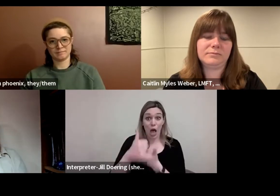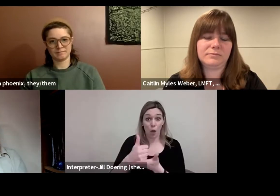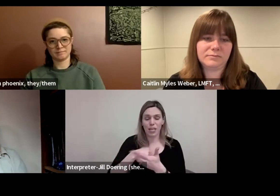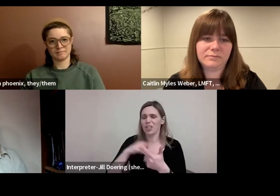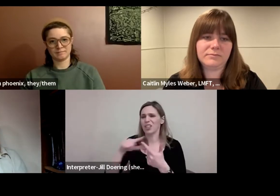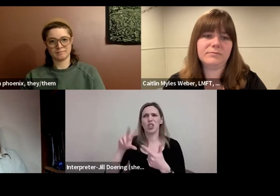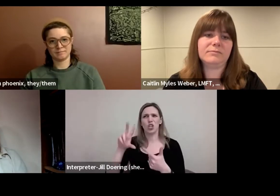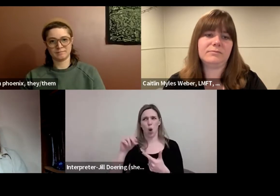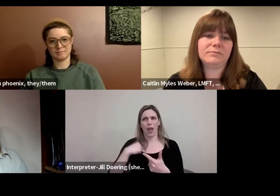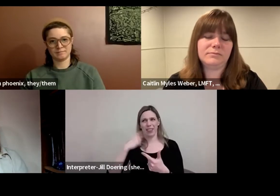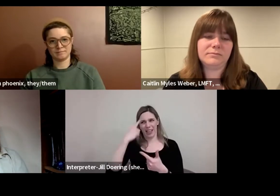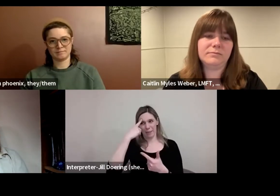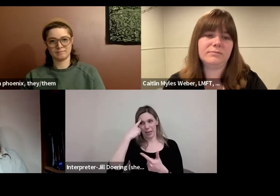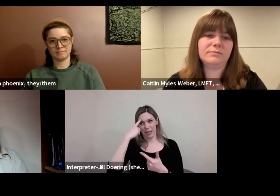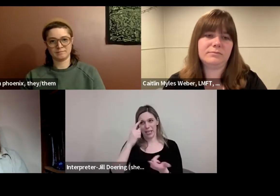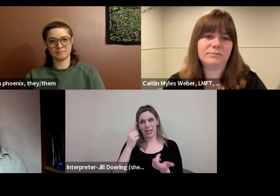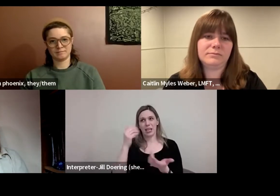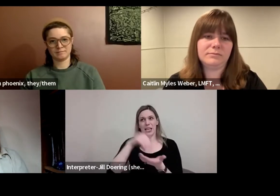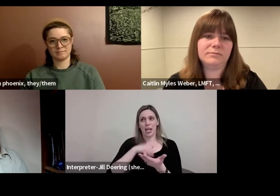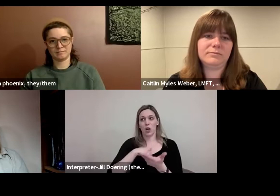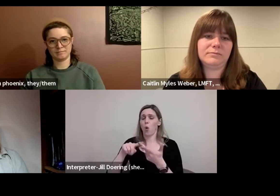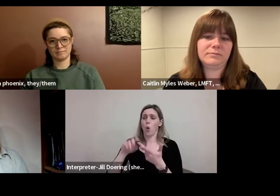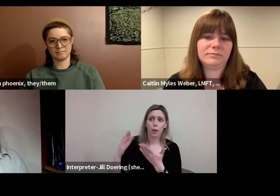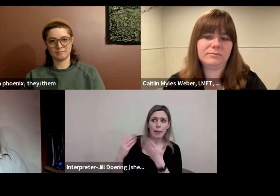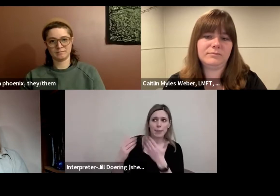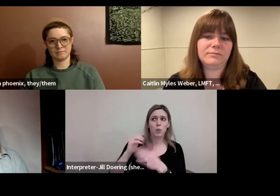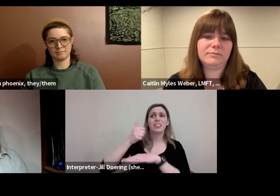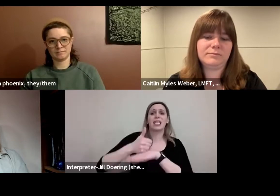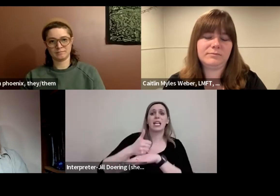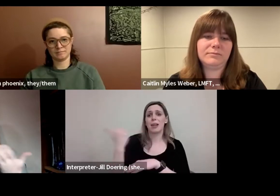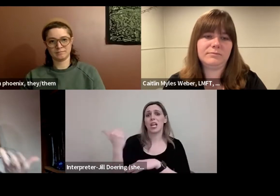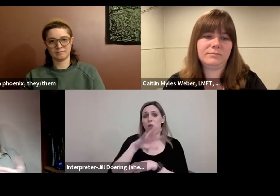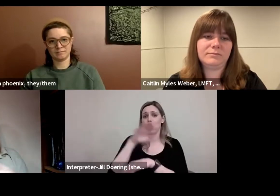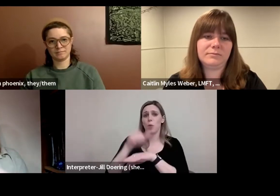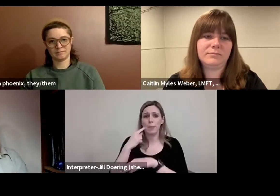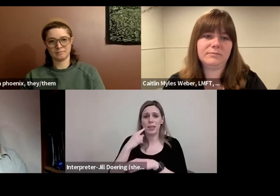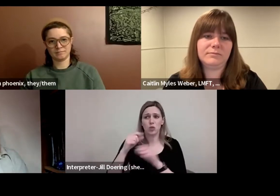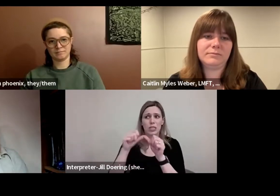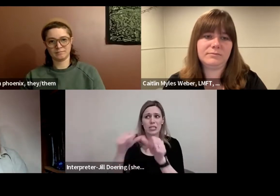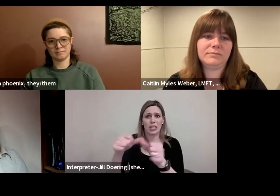And I'm gonna continue through with any one of those threes, long as you are your own guardian